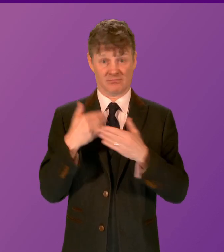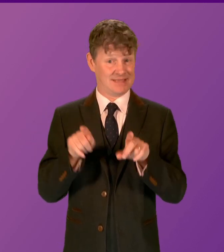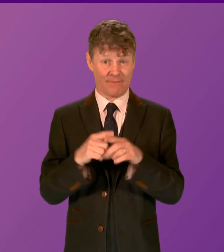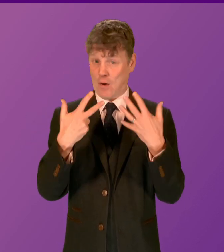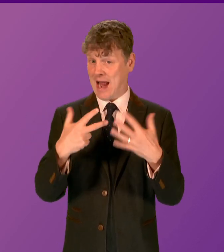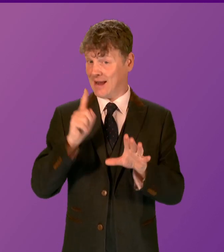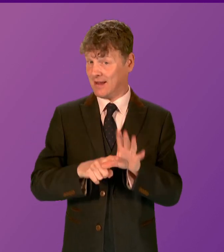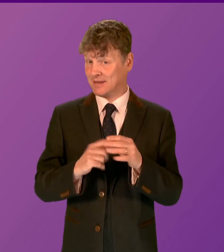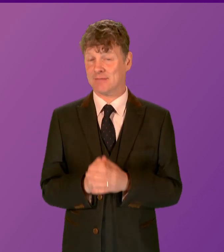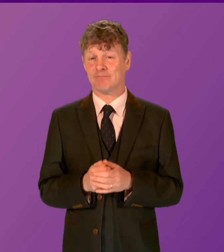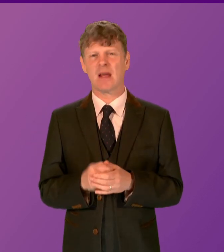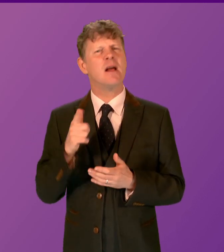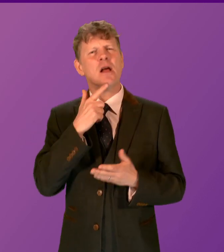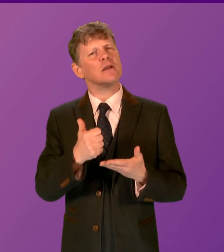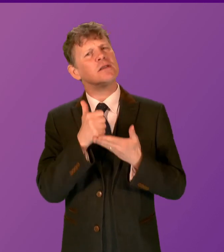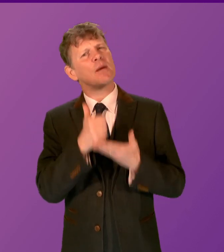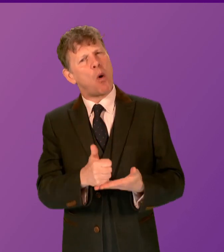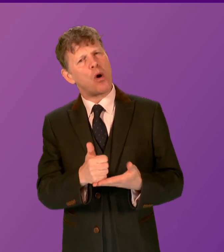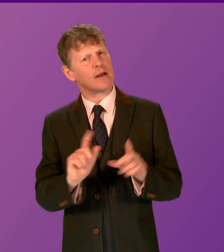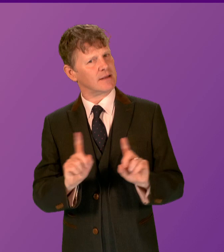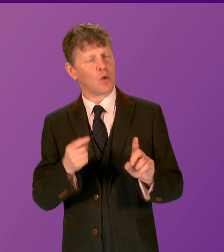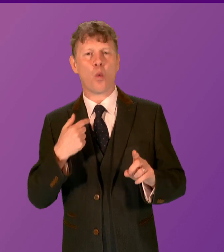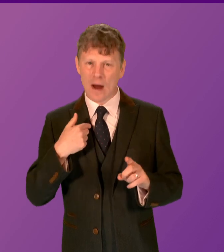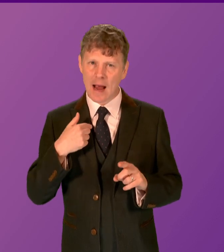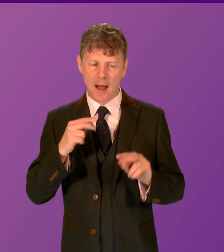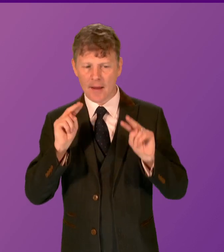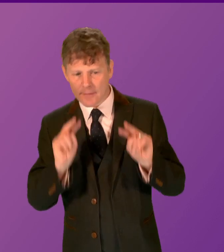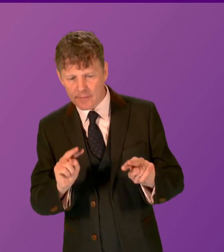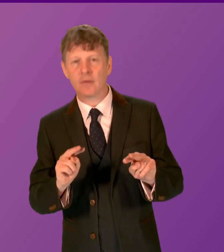On the support that we are providing, we are looking to ensure that we can take some pressure